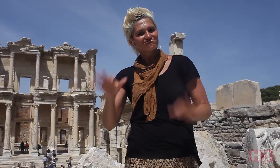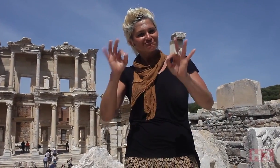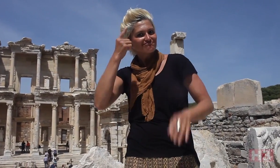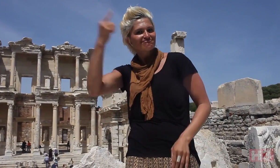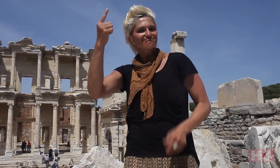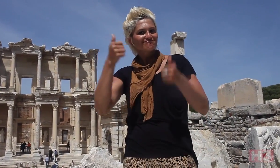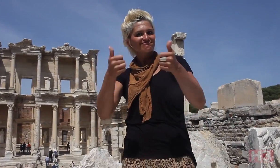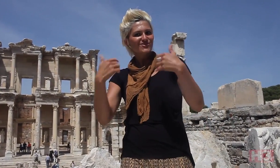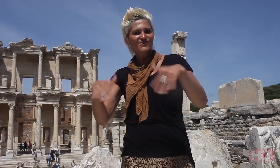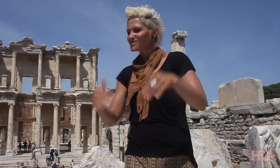That’s a brilliant idea.